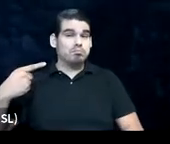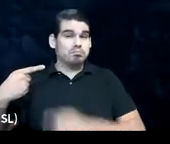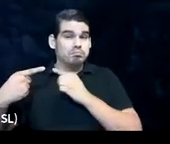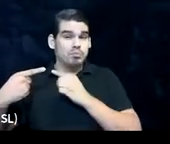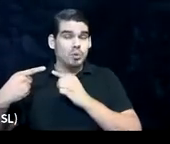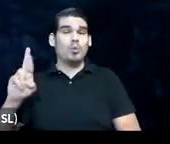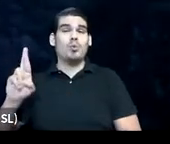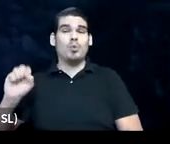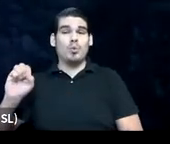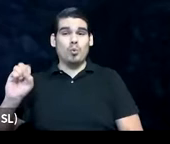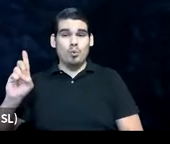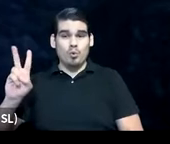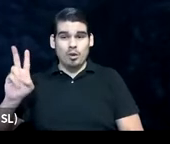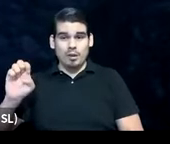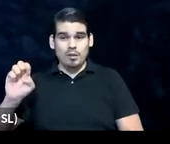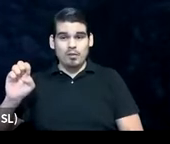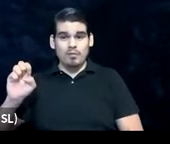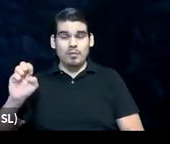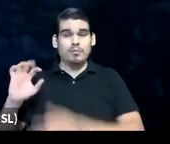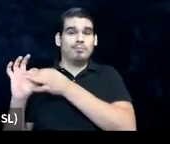we'll have our discussion leaders present that as well.